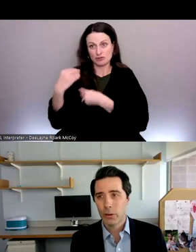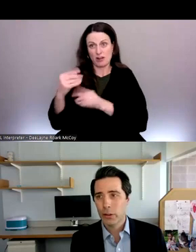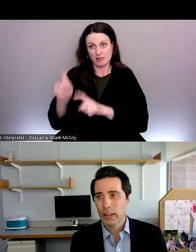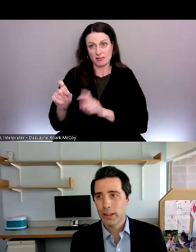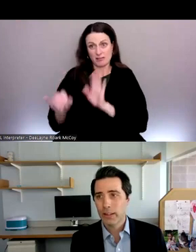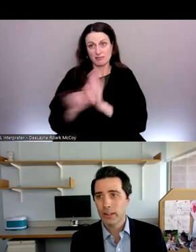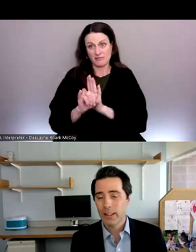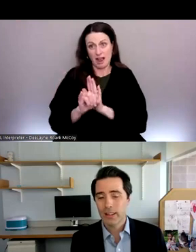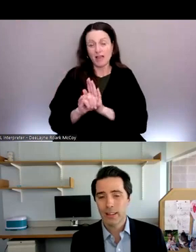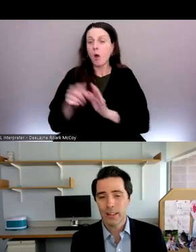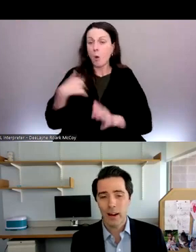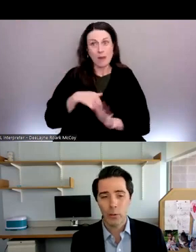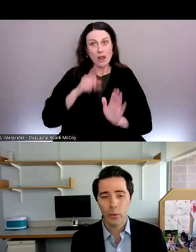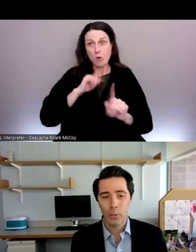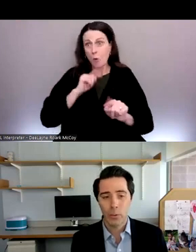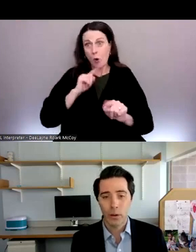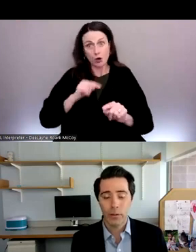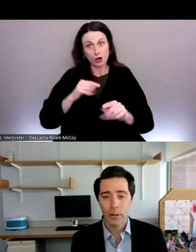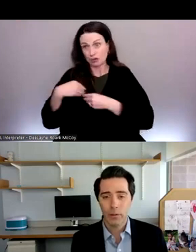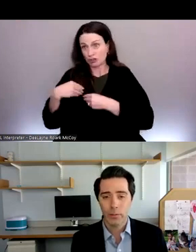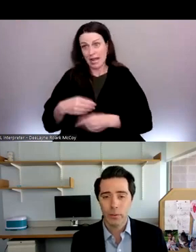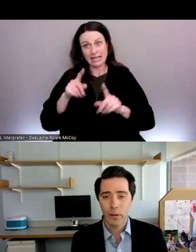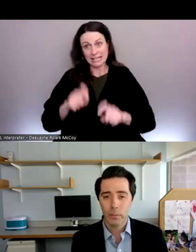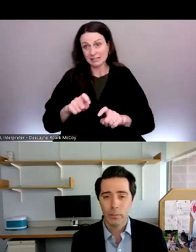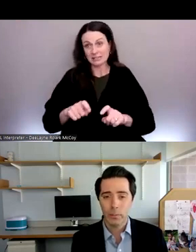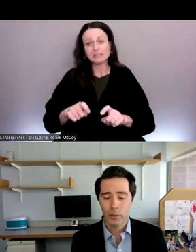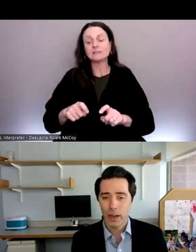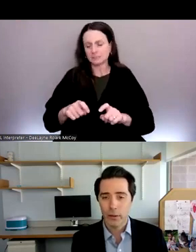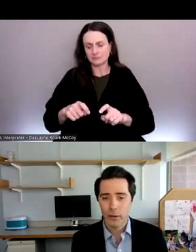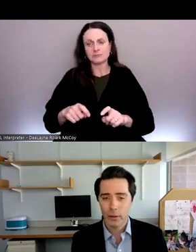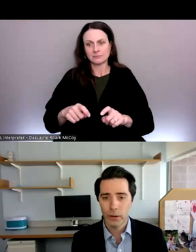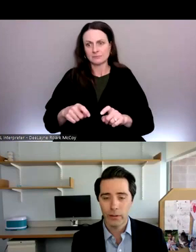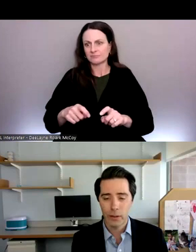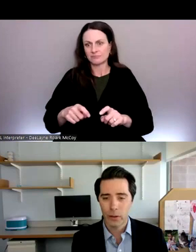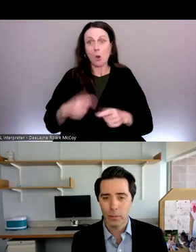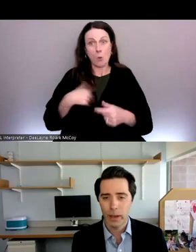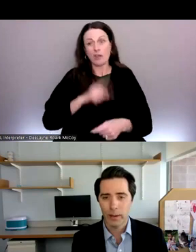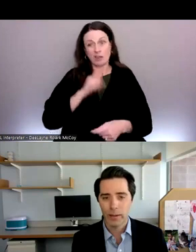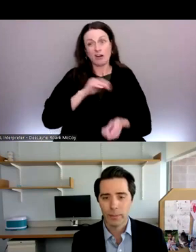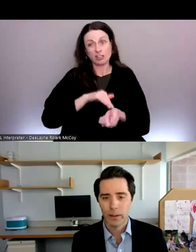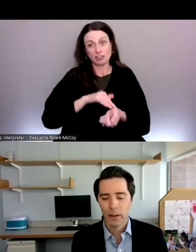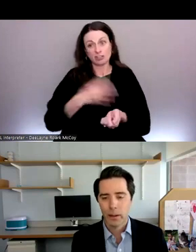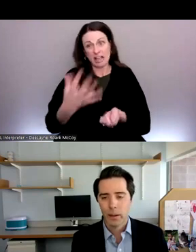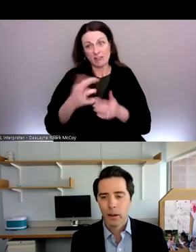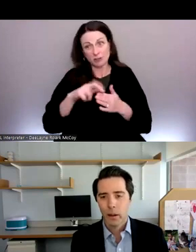ordering genetic testing now we're often